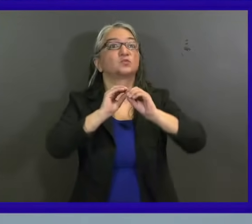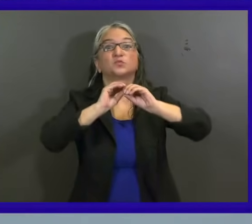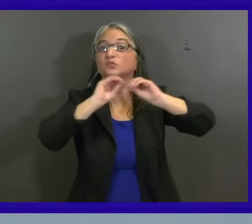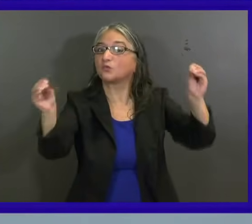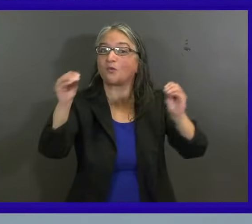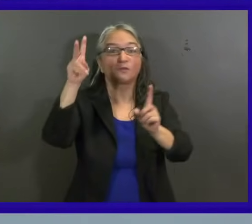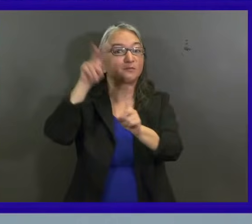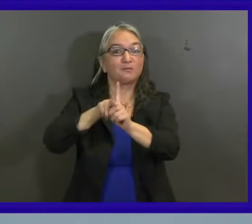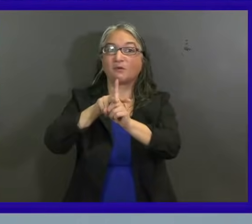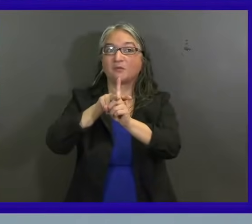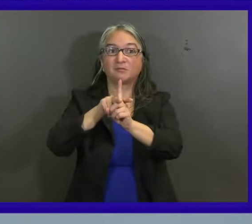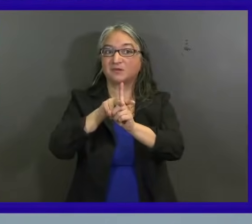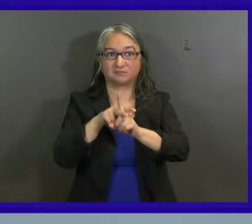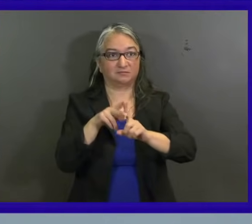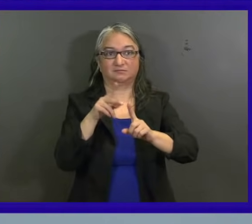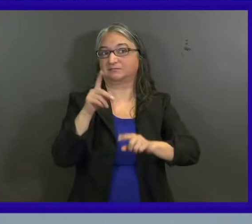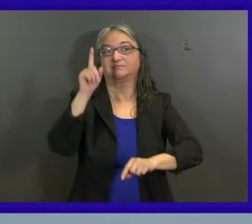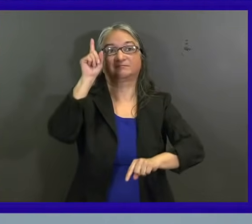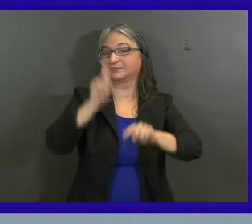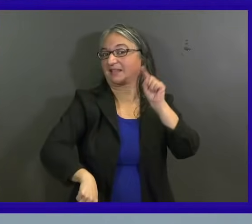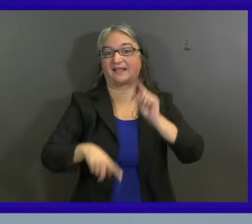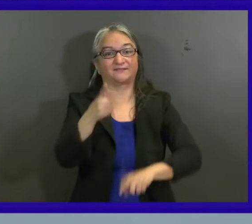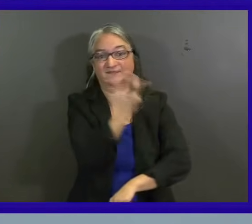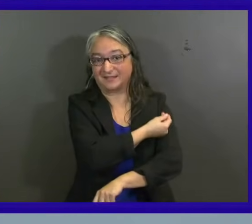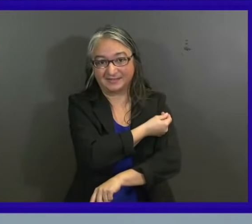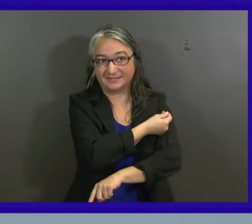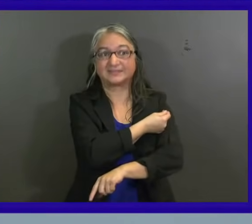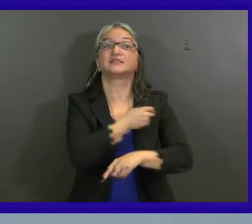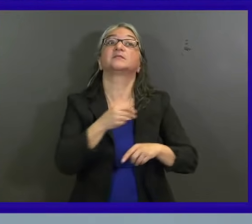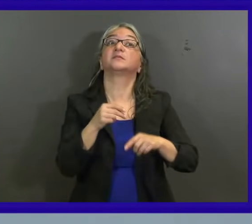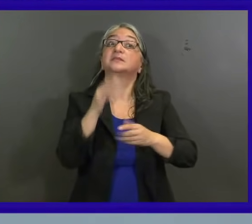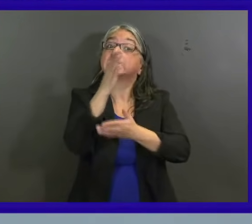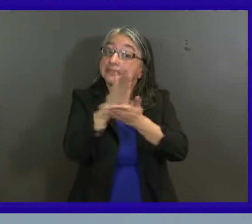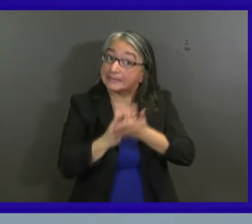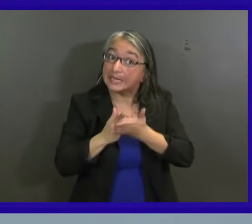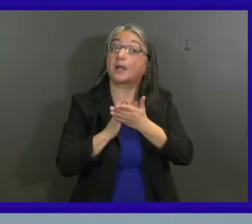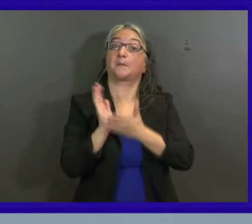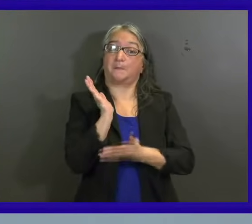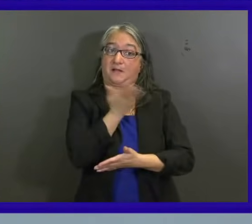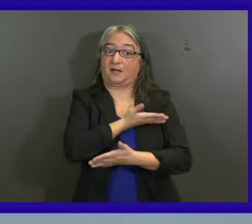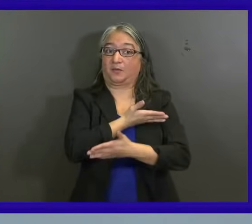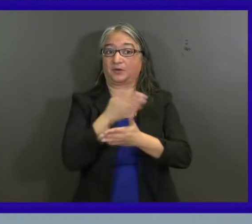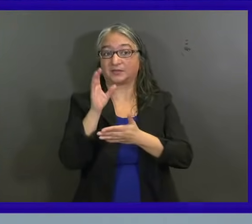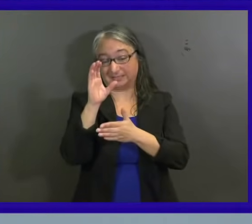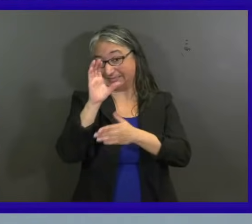not all of our clinics or also known as super sites have walk-ins available